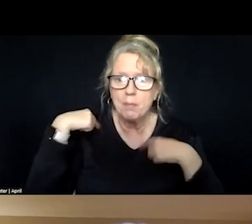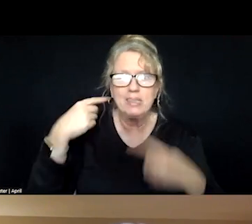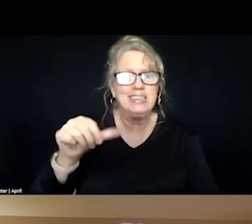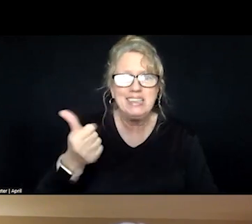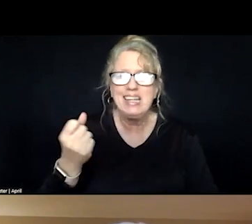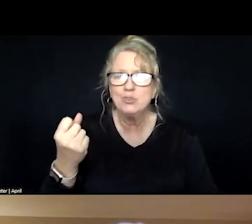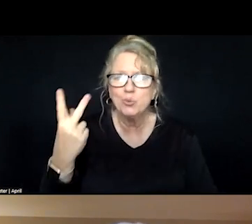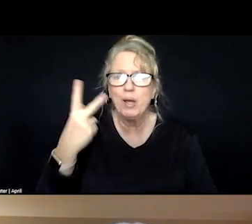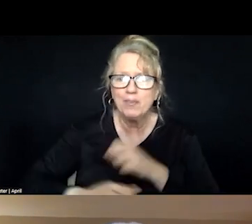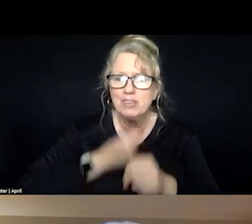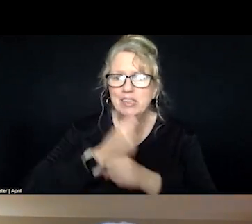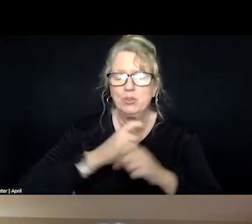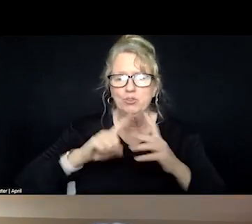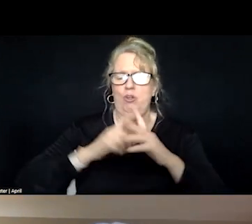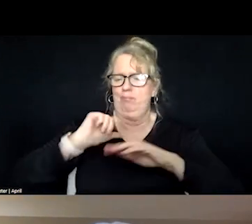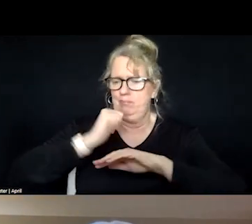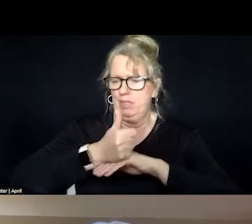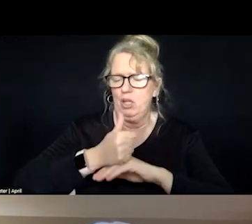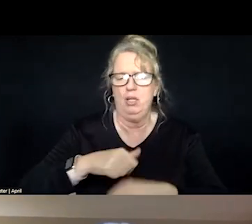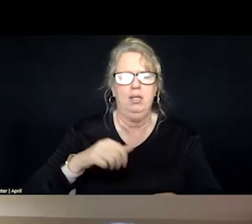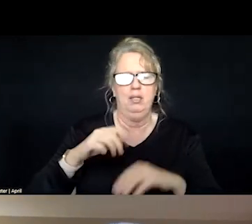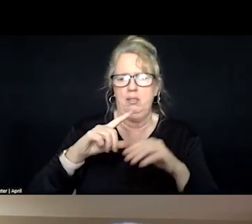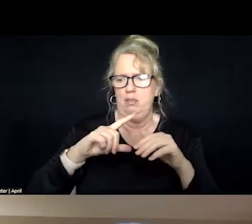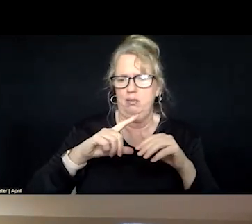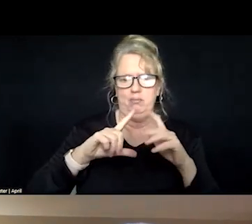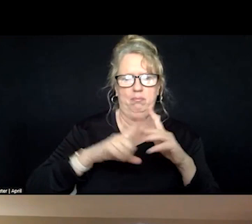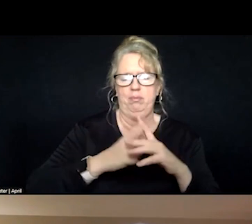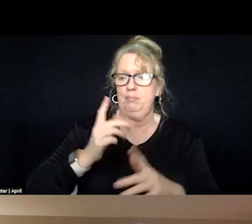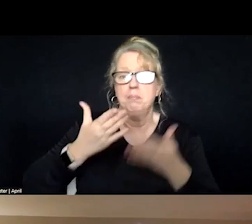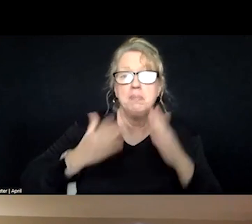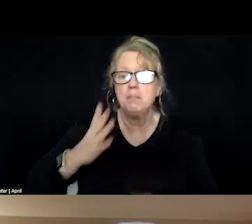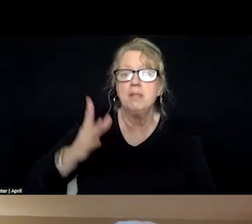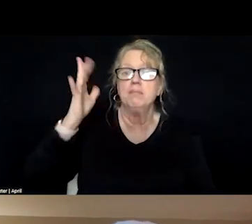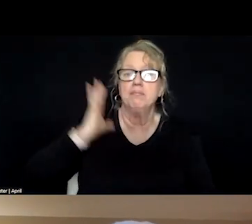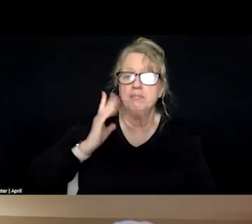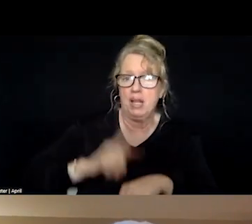LAUNCH OF THE ZERO SUICIDE AND LONGER SINCE THE HENRY FORD